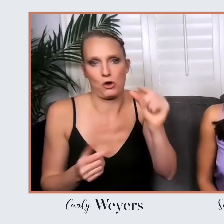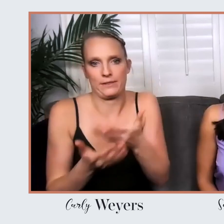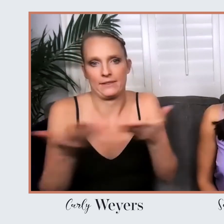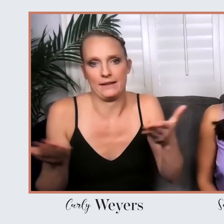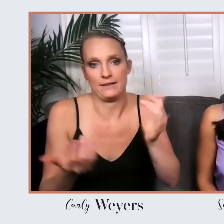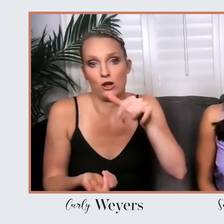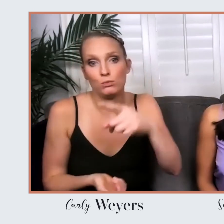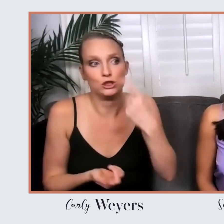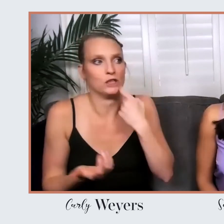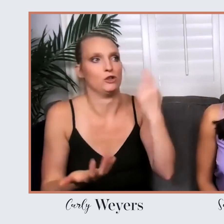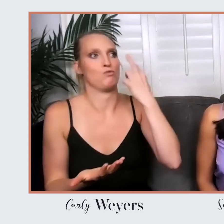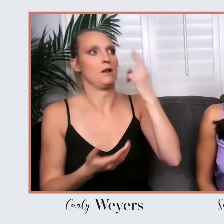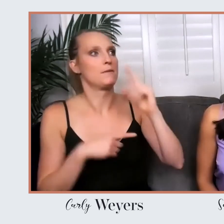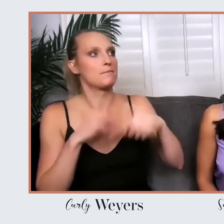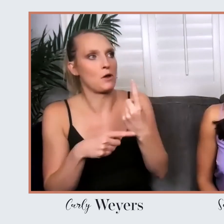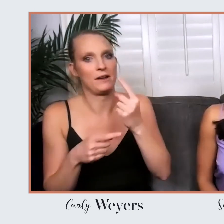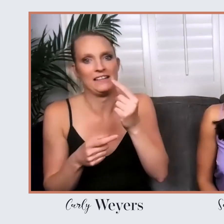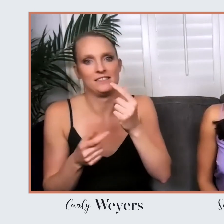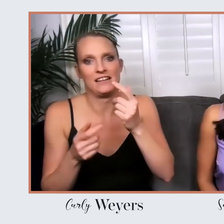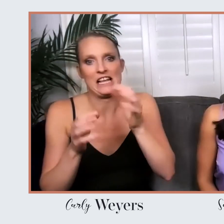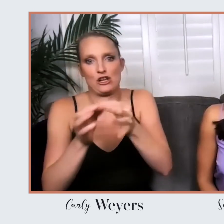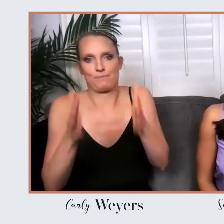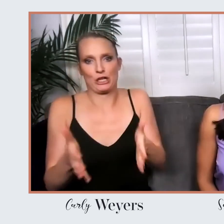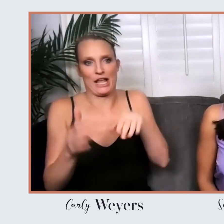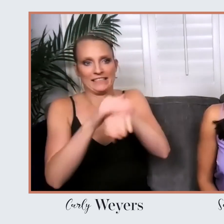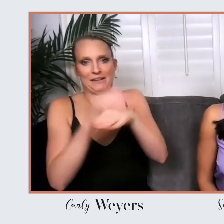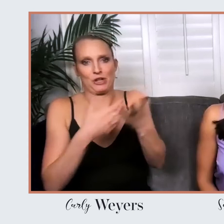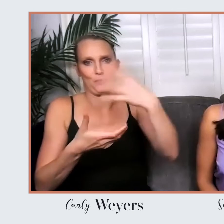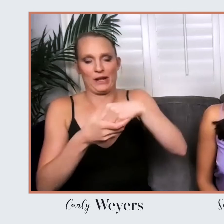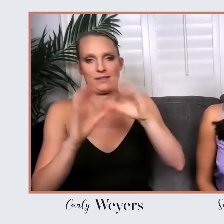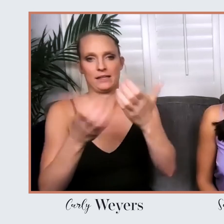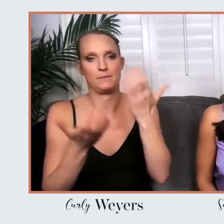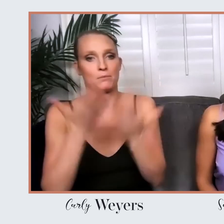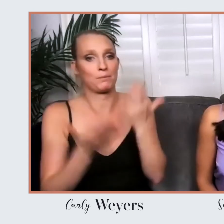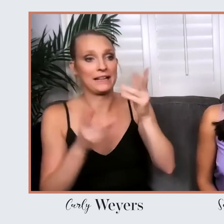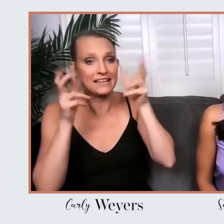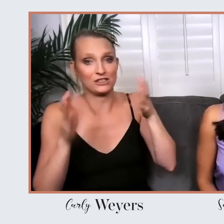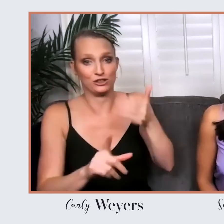and, you know, realizing those small things like you just realized about the interpreter and the access to classes.